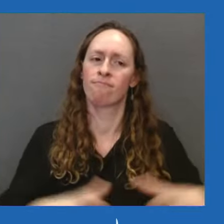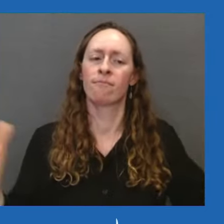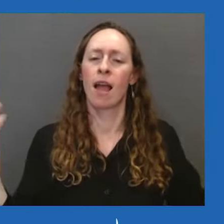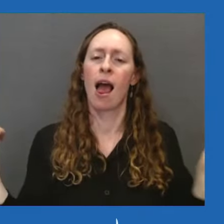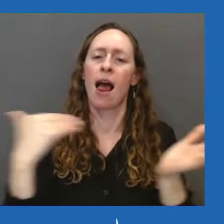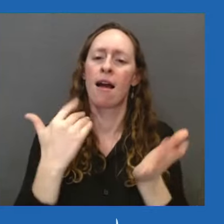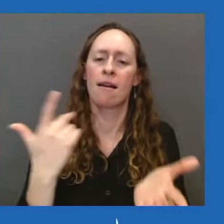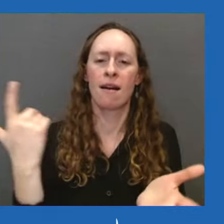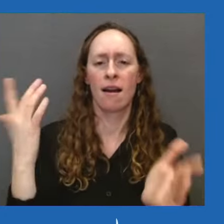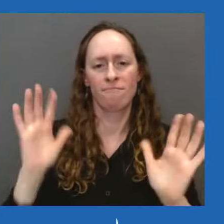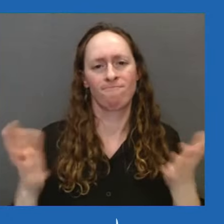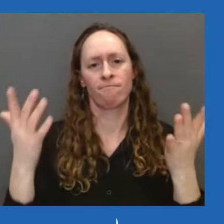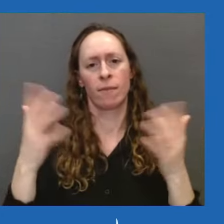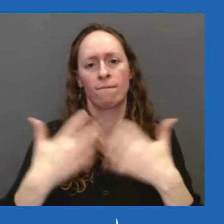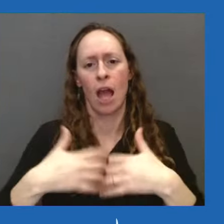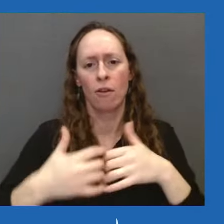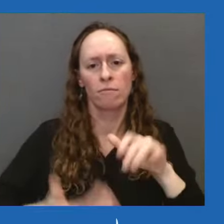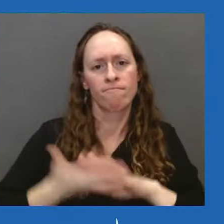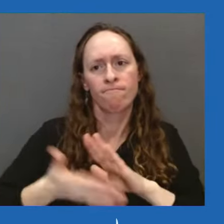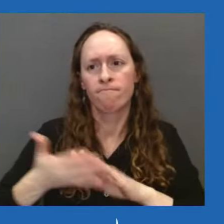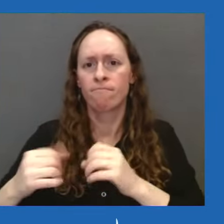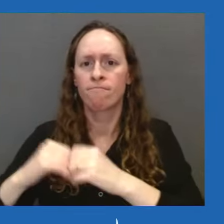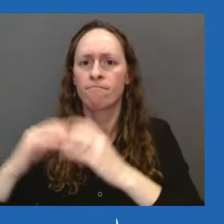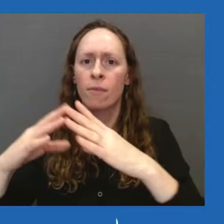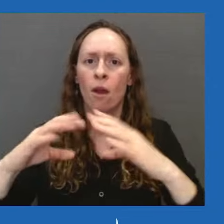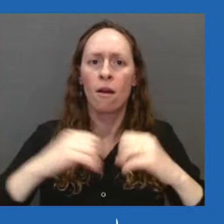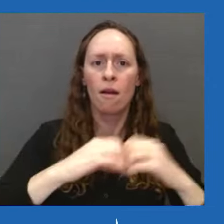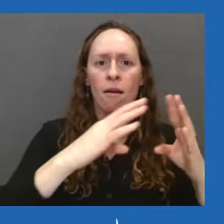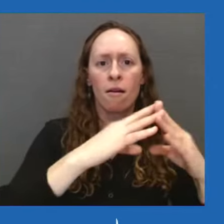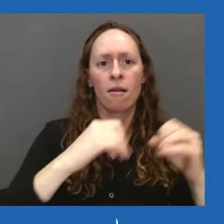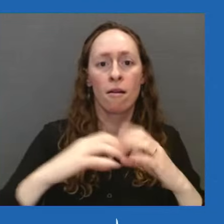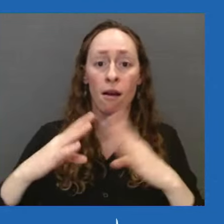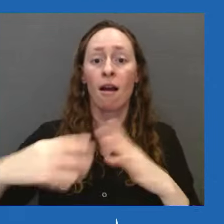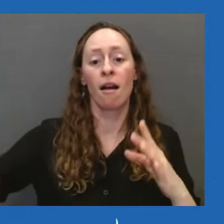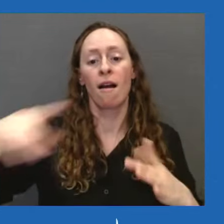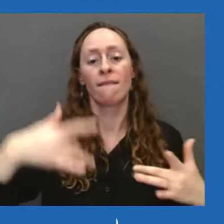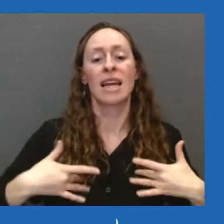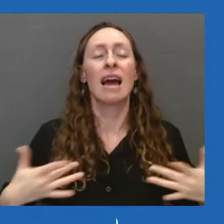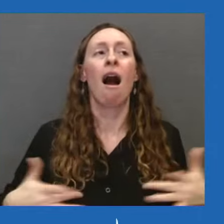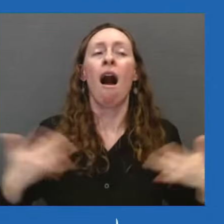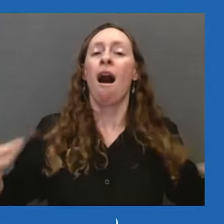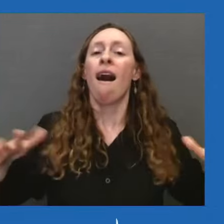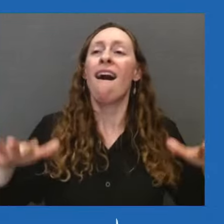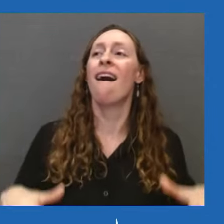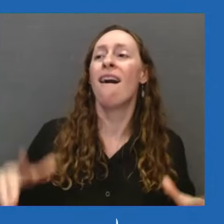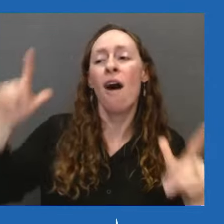It is with great honor and humility that I get to introduce the 46th President